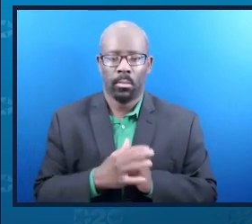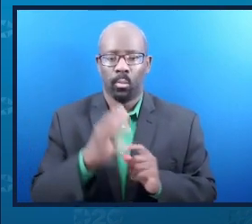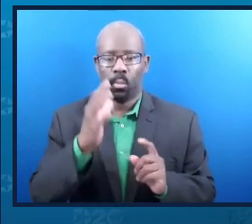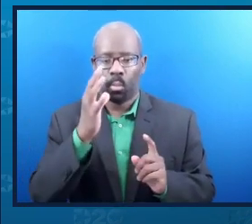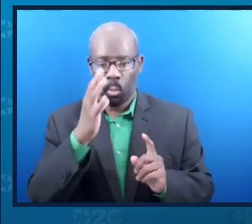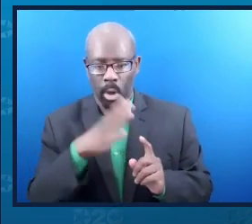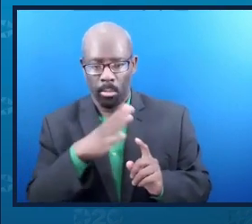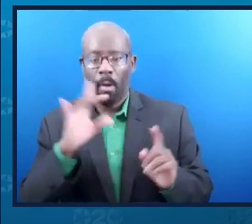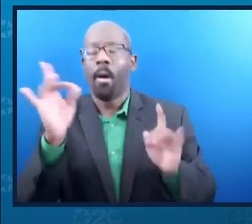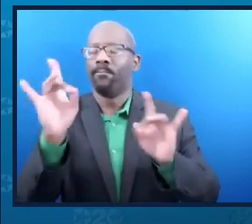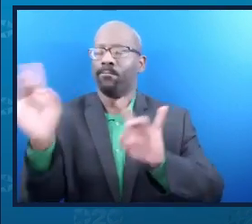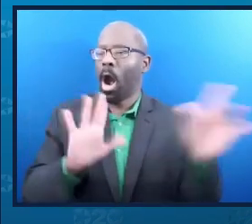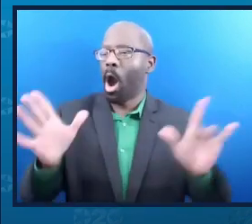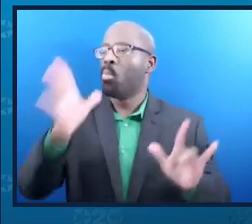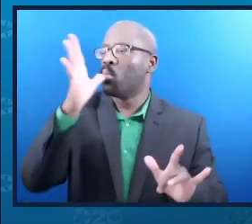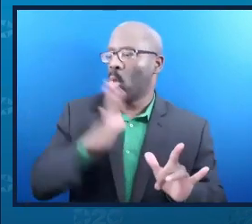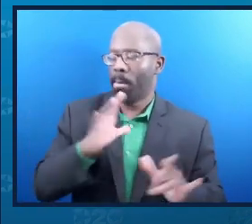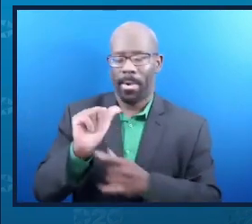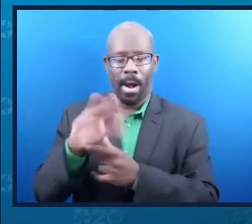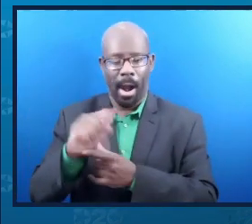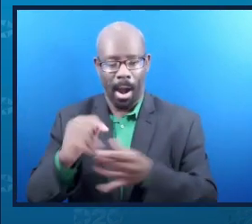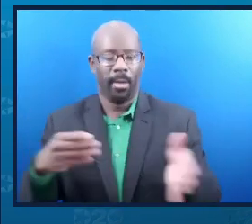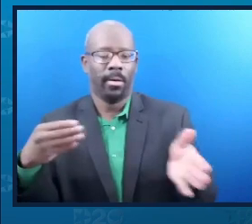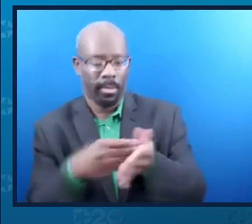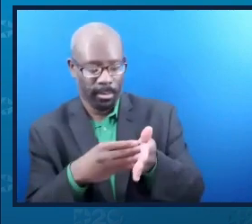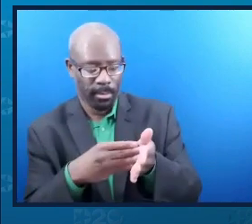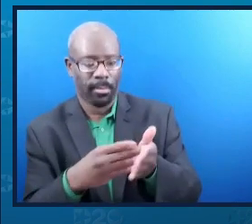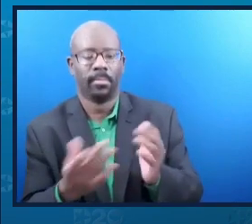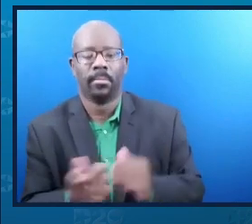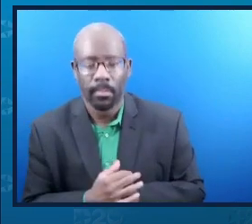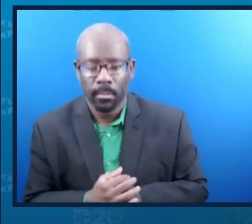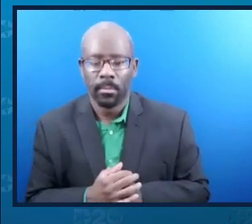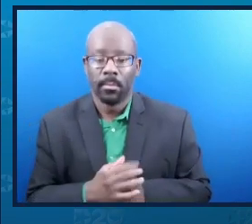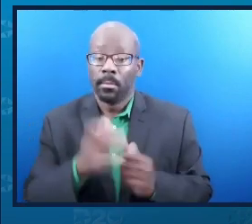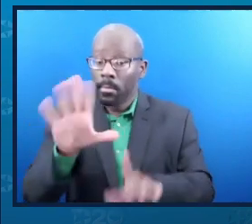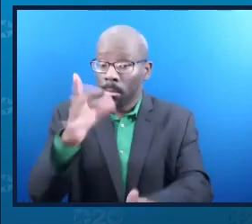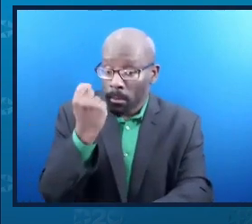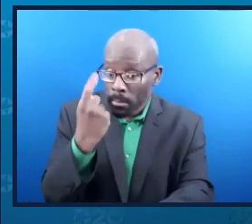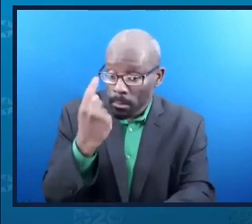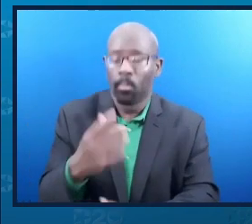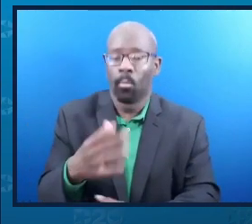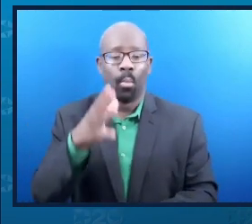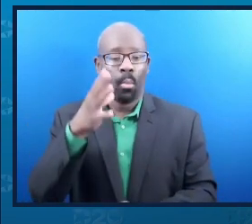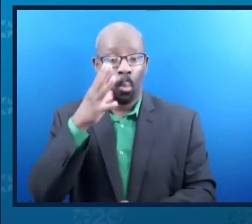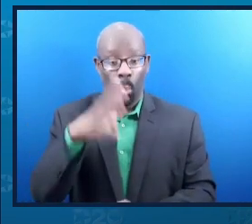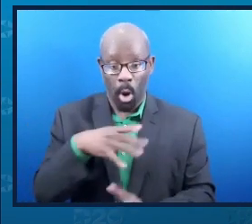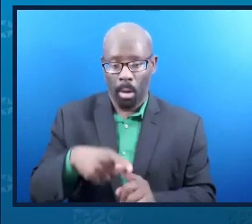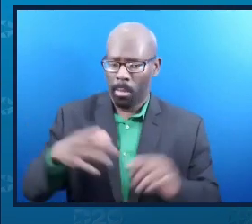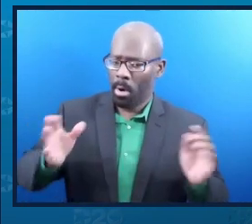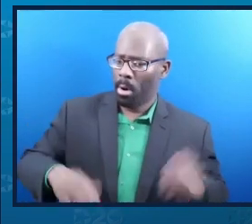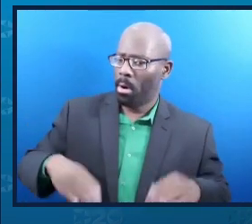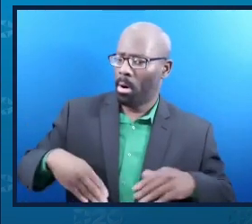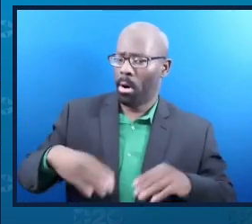THEN-SENATOR JOE BIDEN WROTE THE VIOLENCE AGAINST WOMEN ACT THIRTY YEARS AGO. SINCE THEN, HE AND OTHER LEADERS